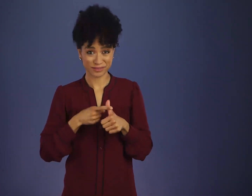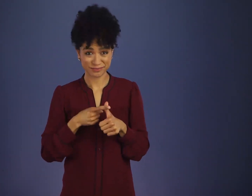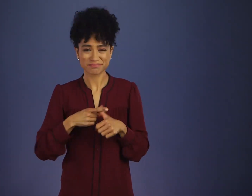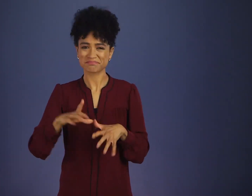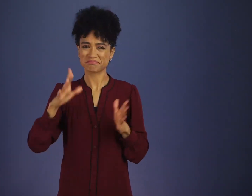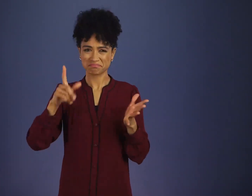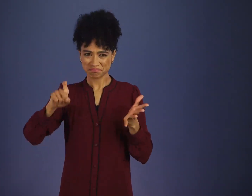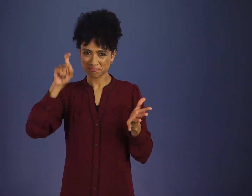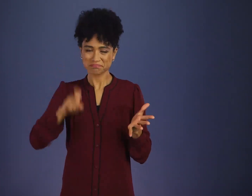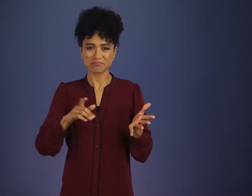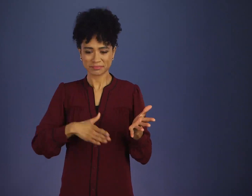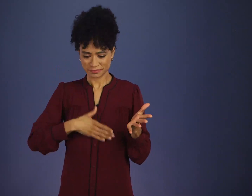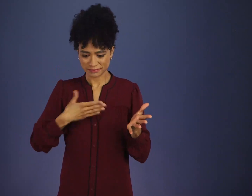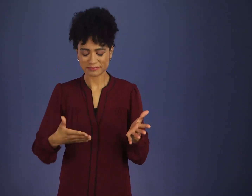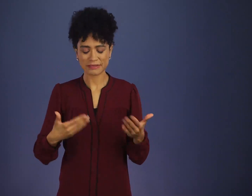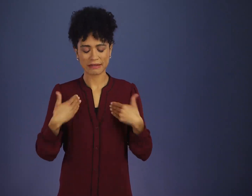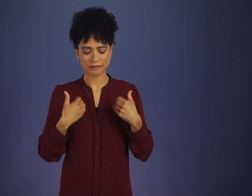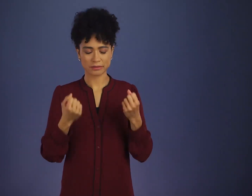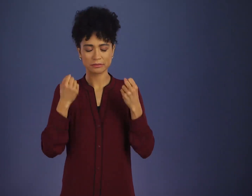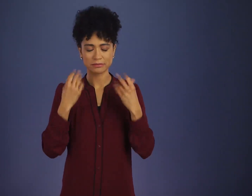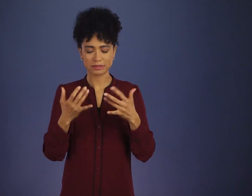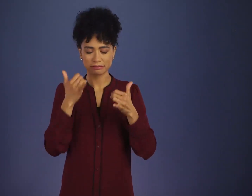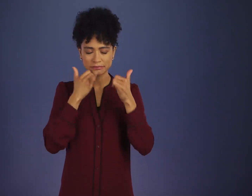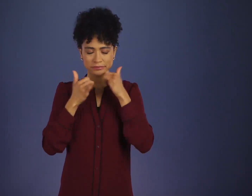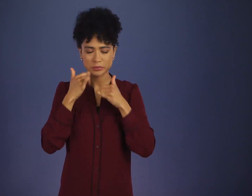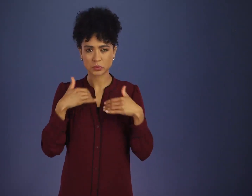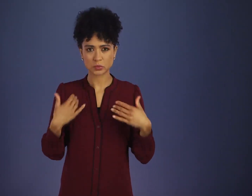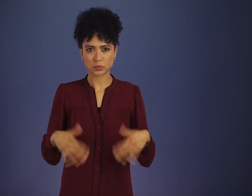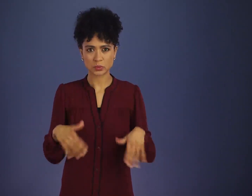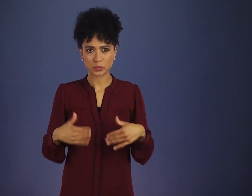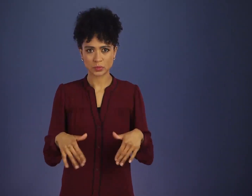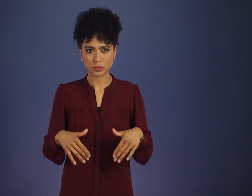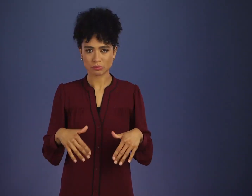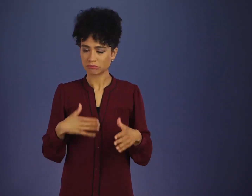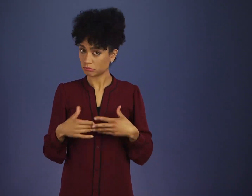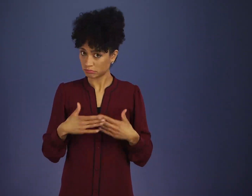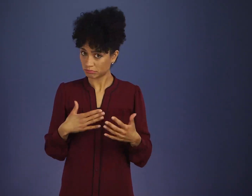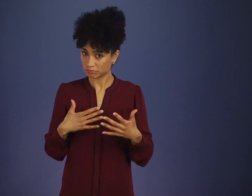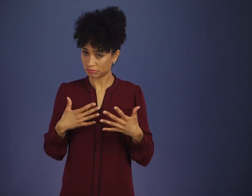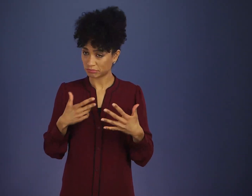First of all, we had to admit that we had many of these defects,